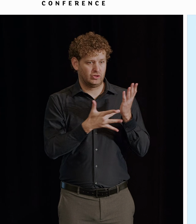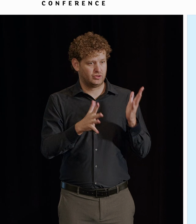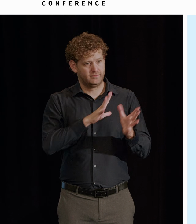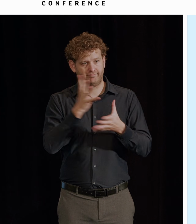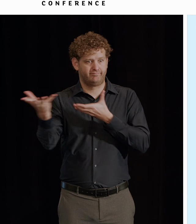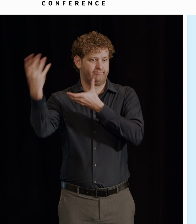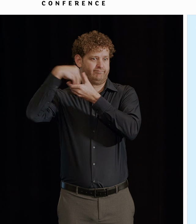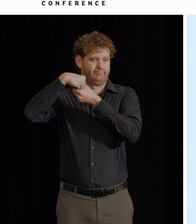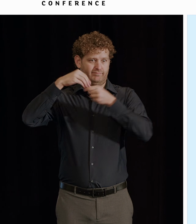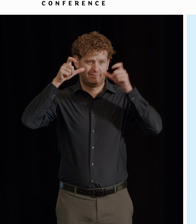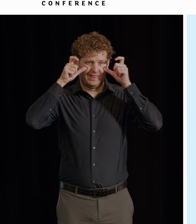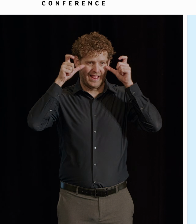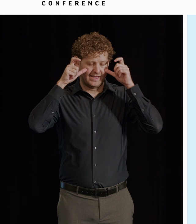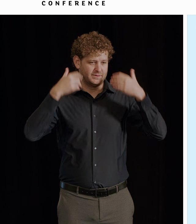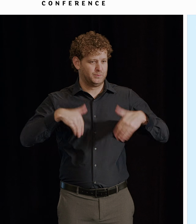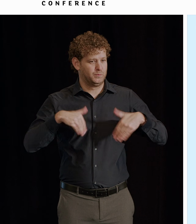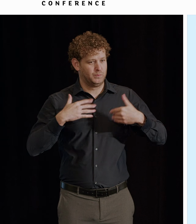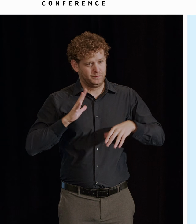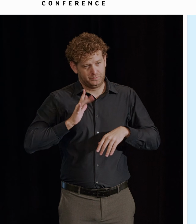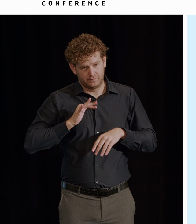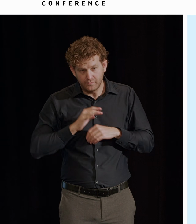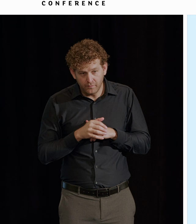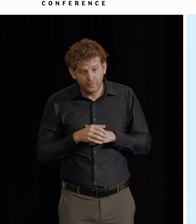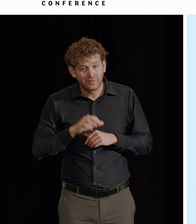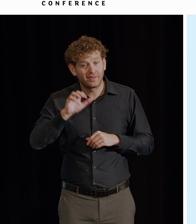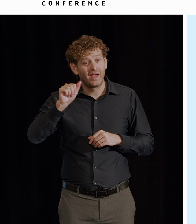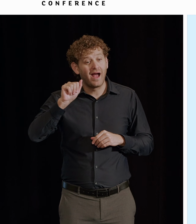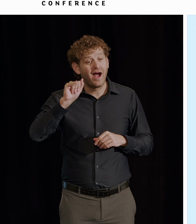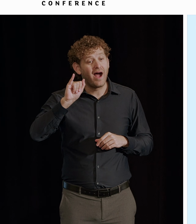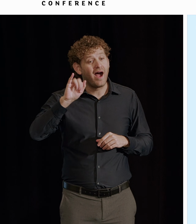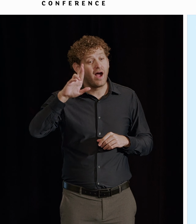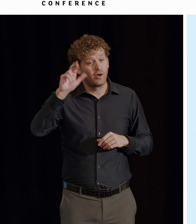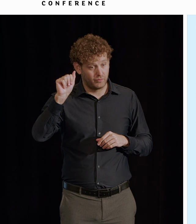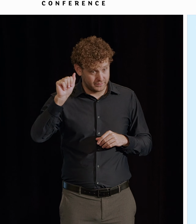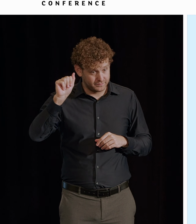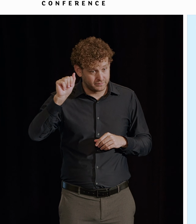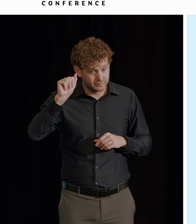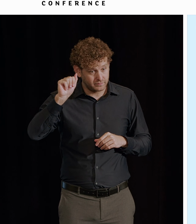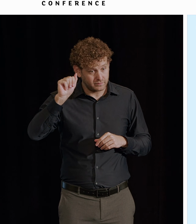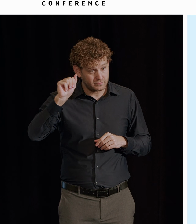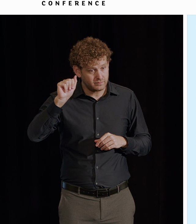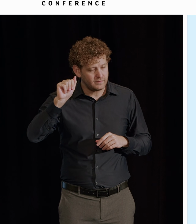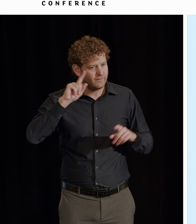And Aira, I think we've probably heard this for so many times from people asking us,